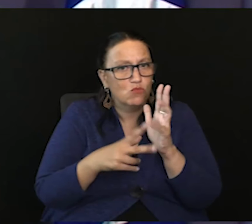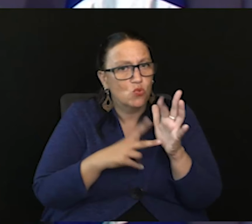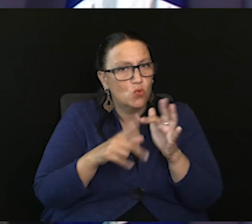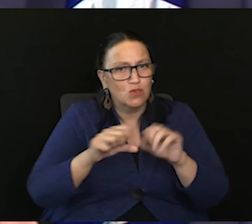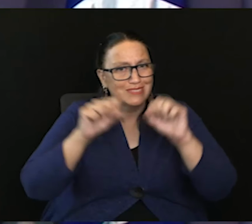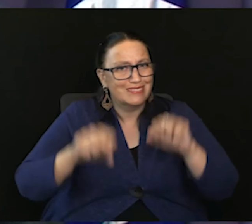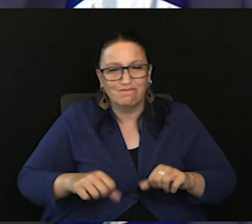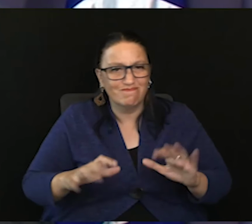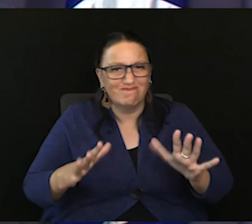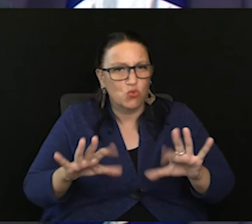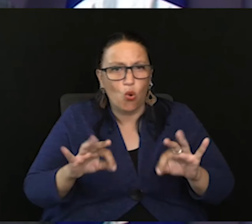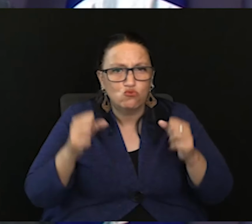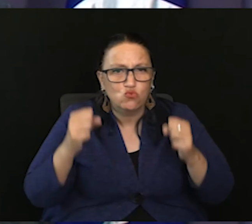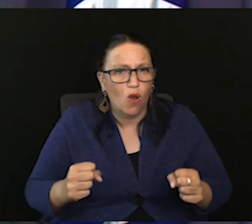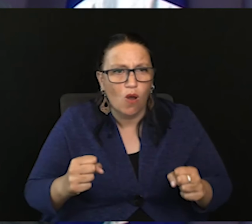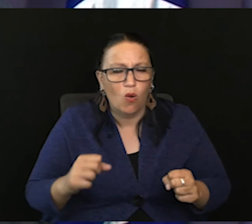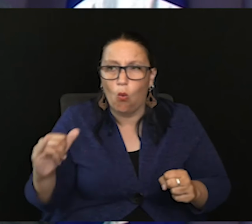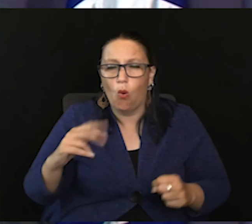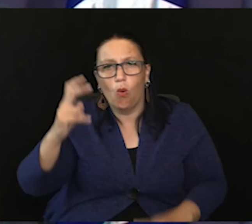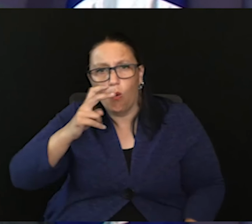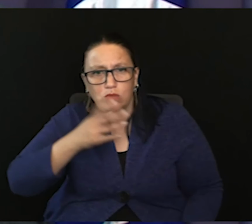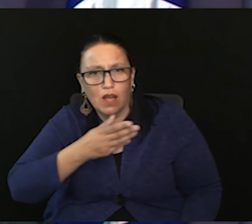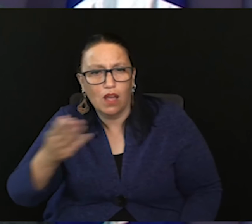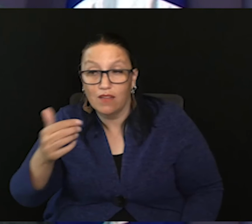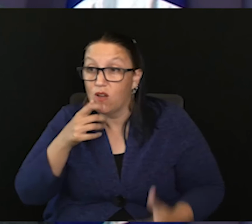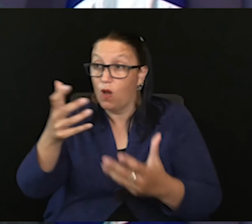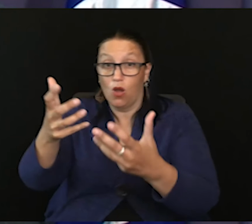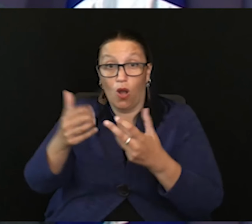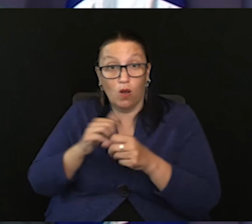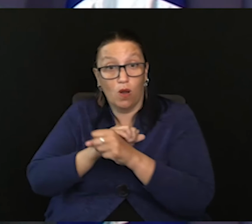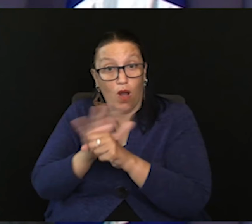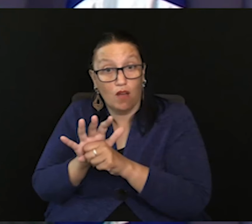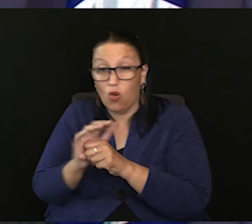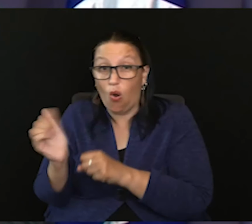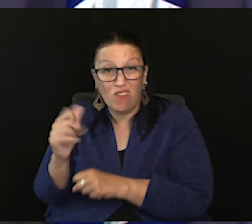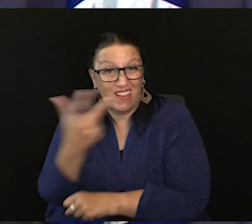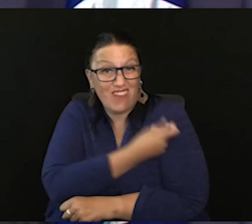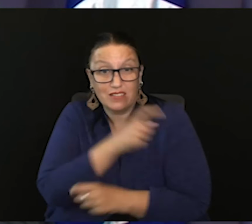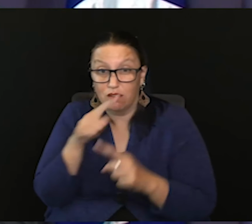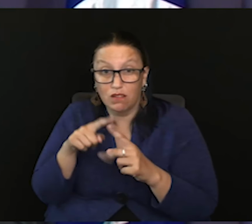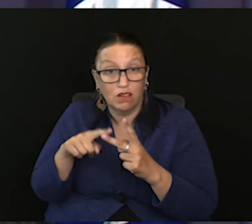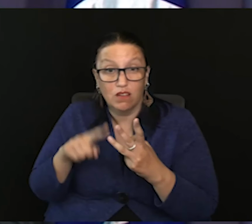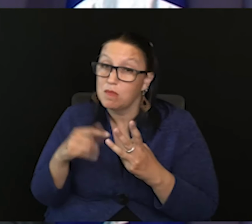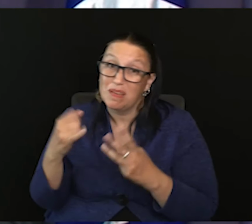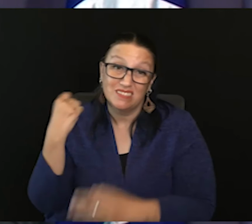may still become ill with COVID if they're vaccinated. And so the same way with some other diseases.